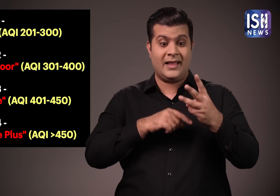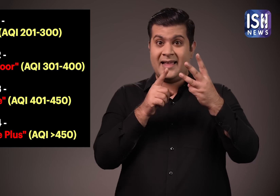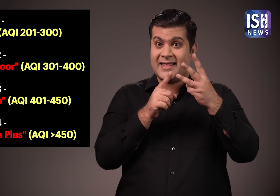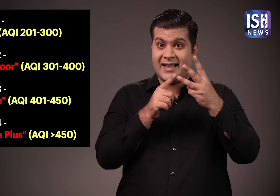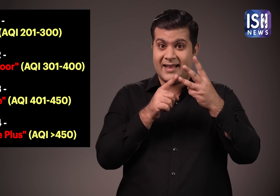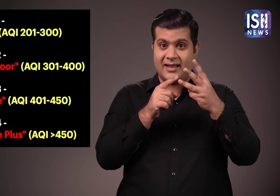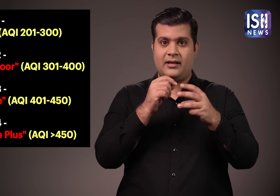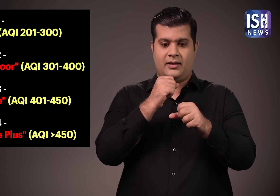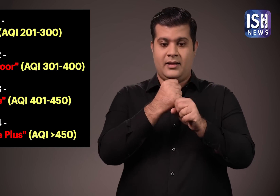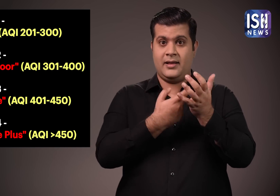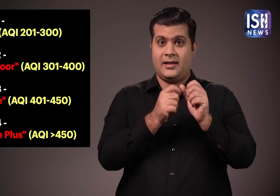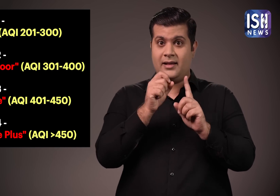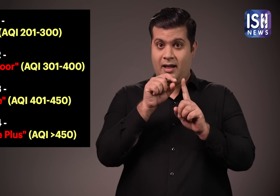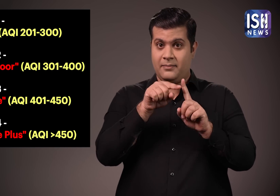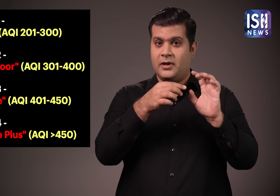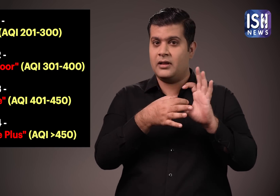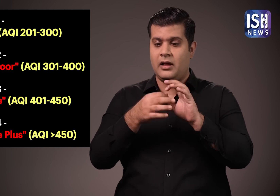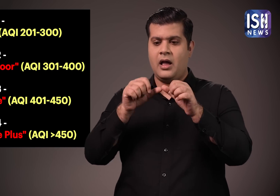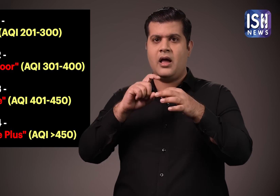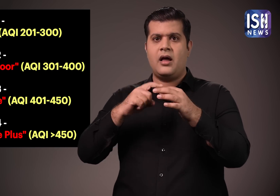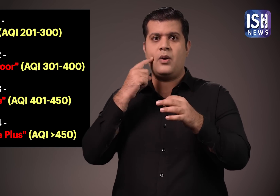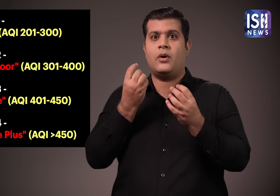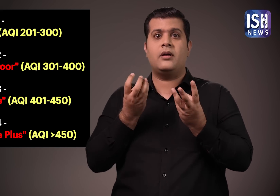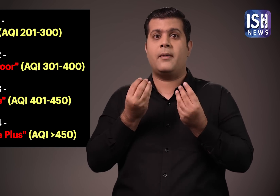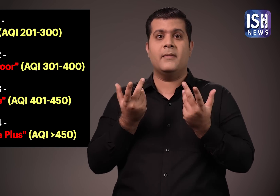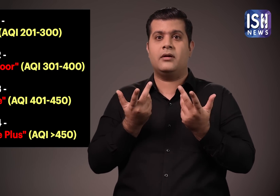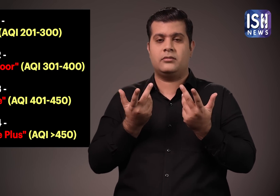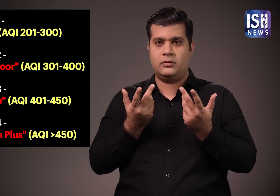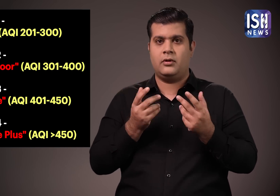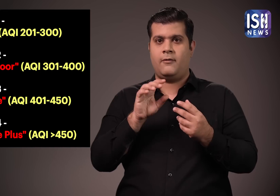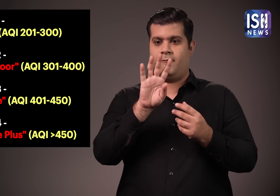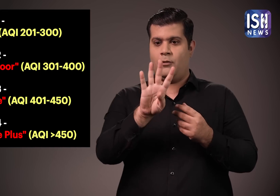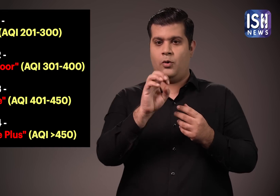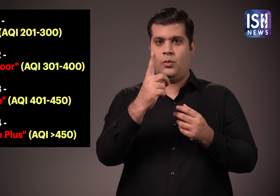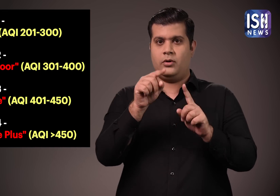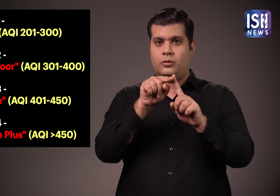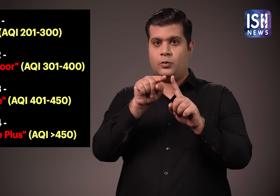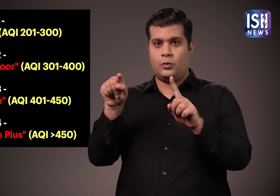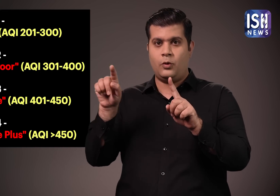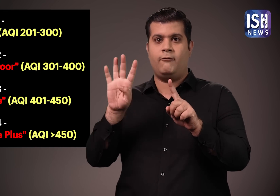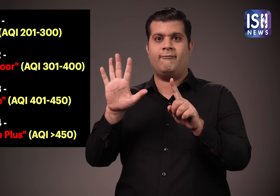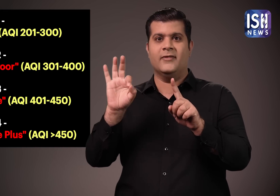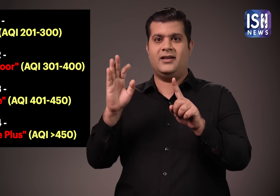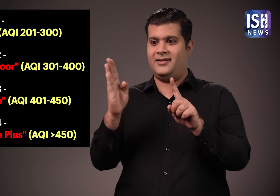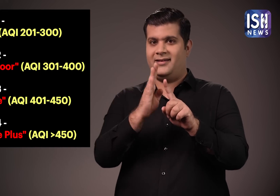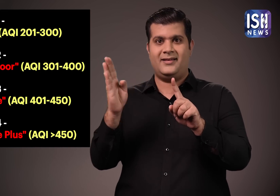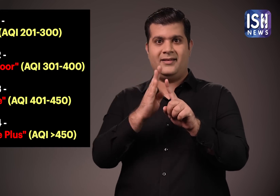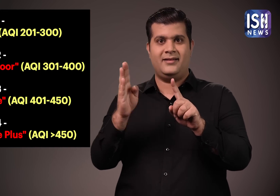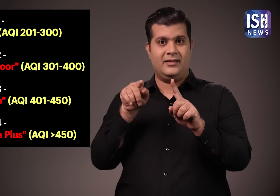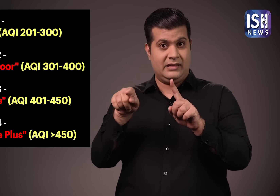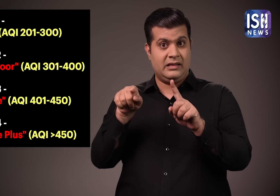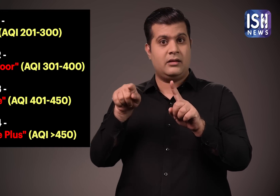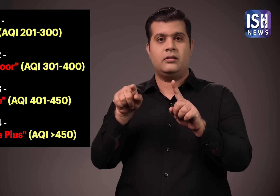3. GRAP-Stage 3 is imposed if AQI is between 401-450,